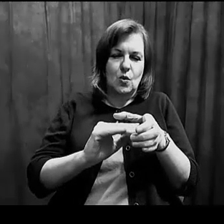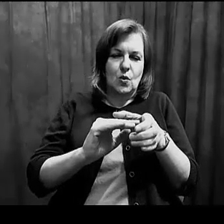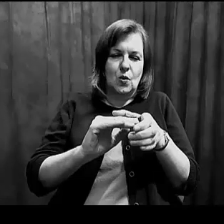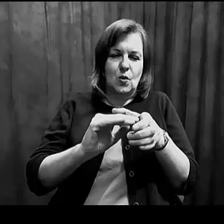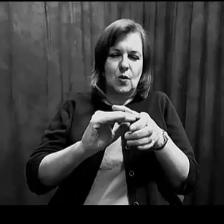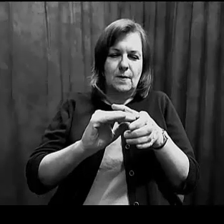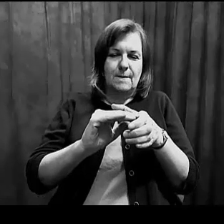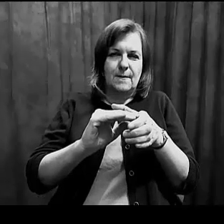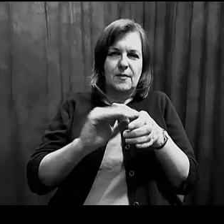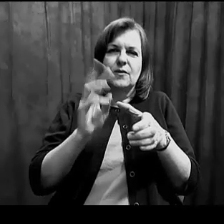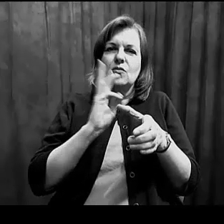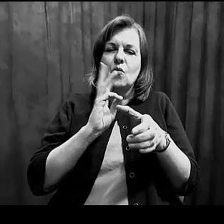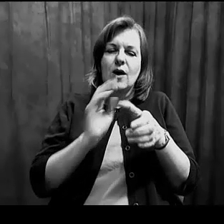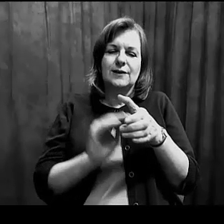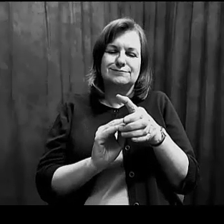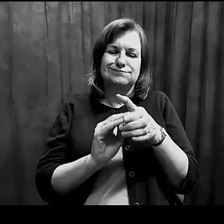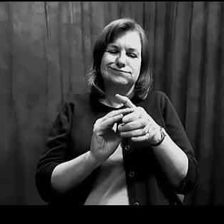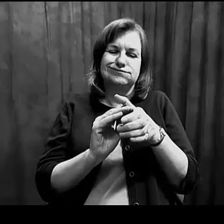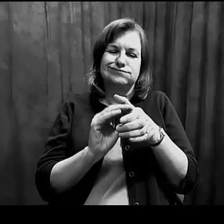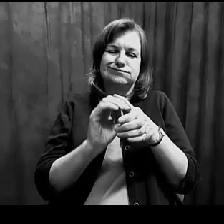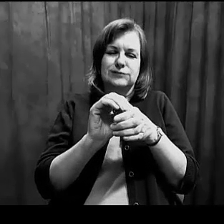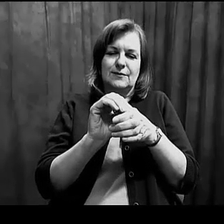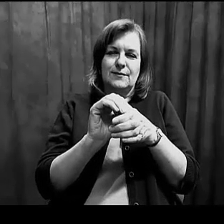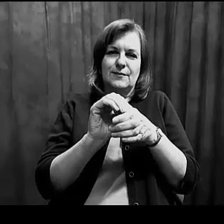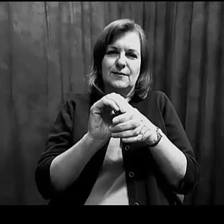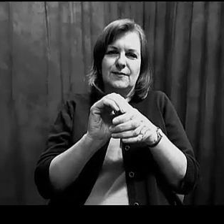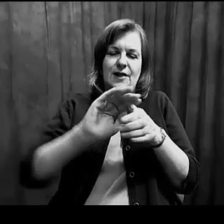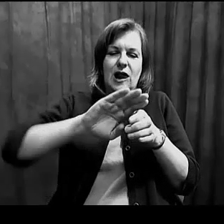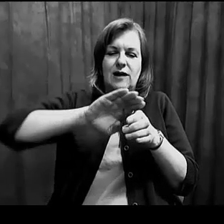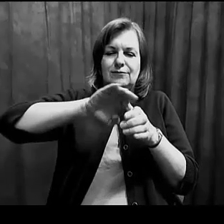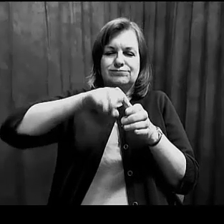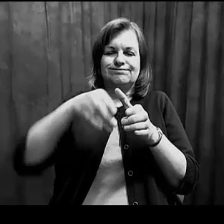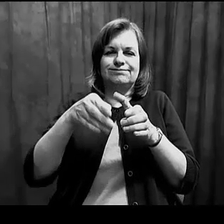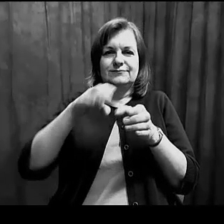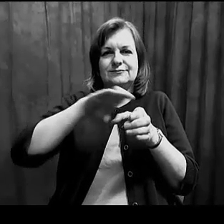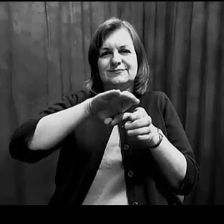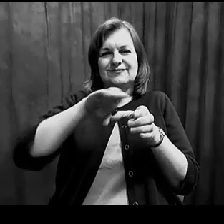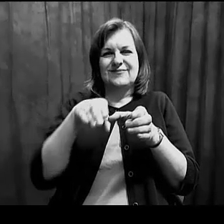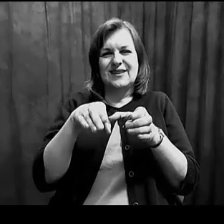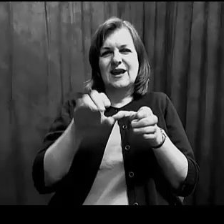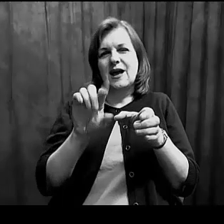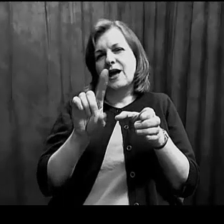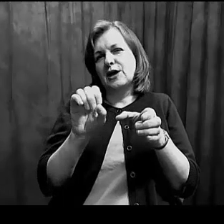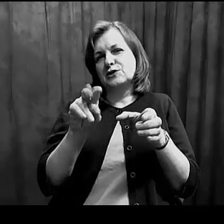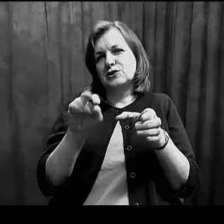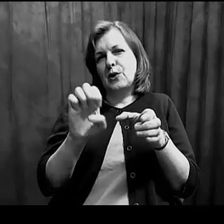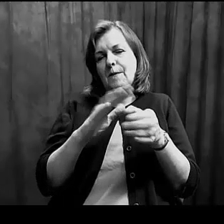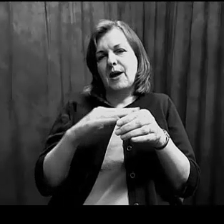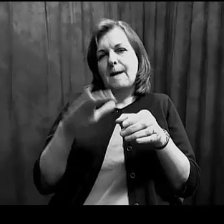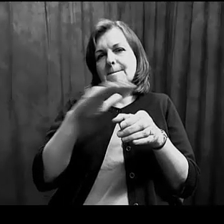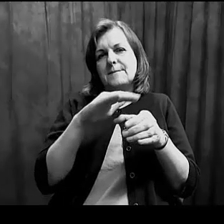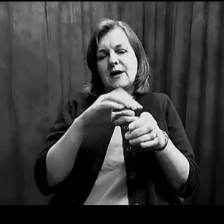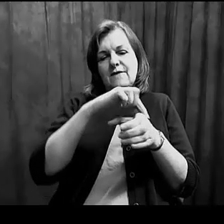to that glass until the water just begins to form and a dome